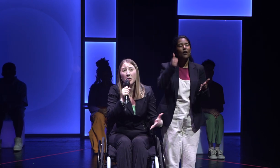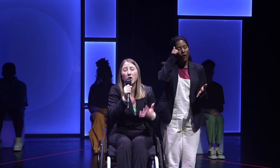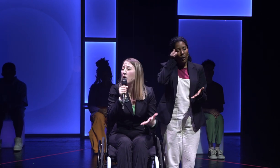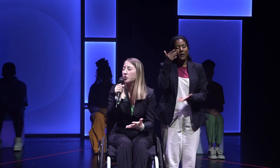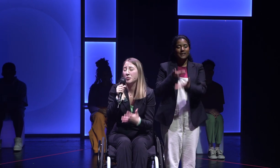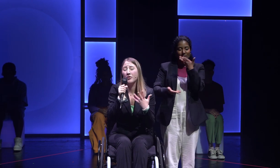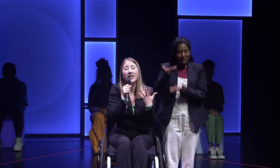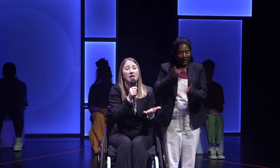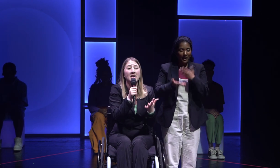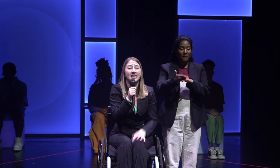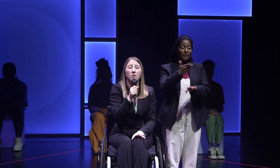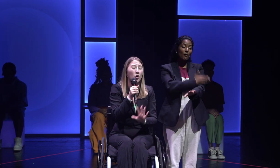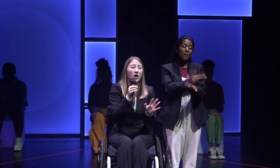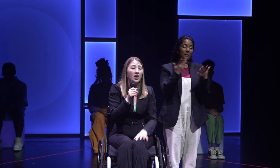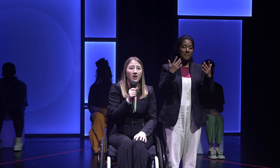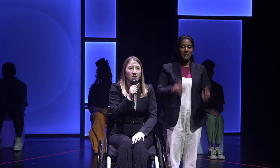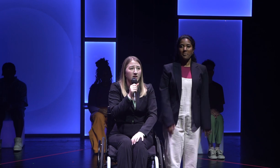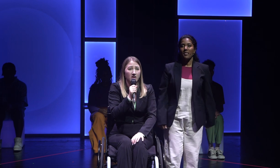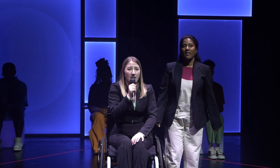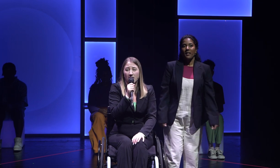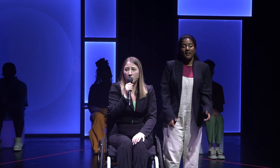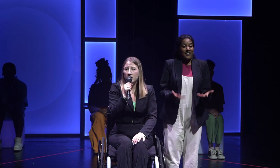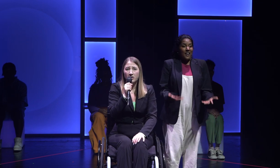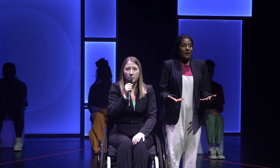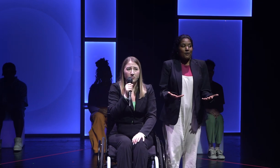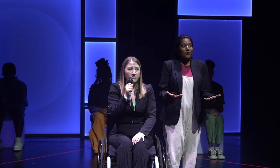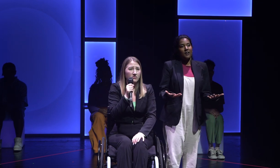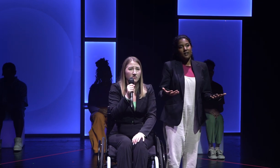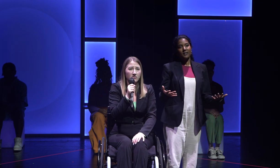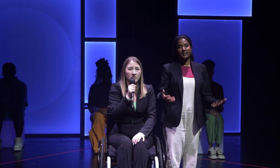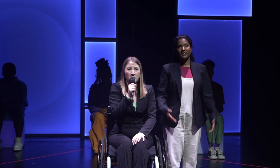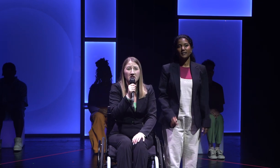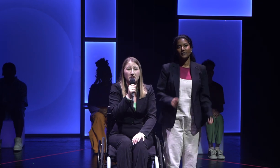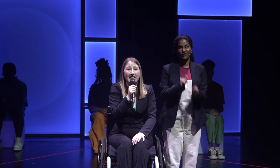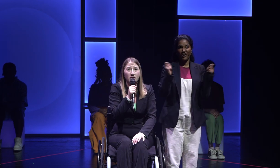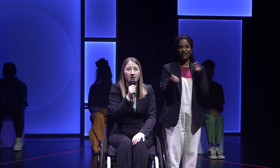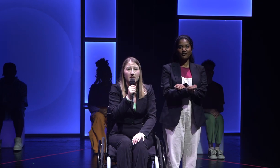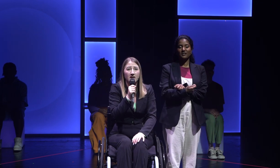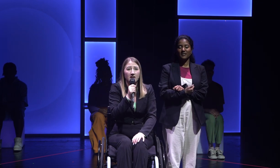knew what the awards was before I came here tonight, but I don't know.